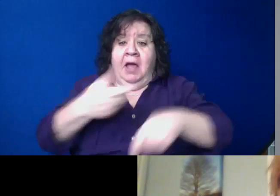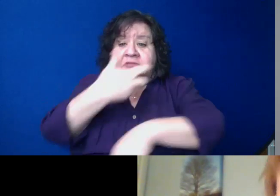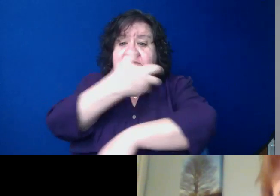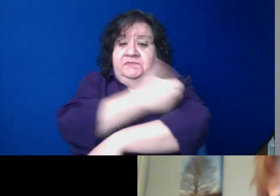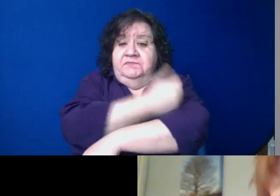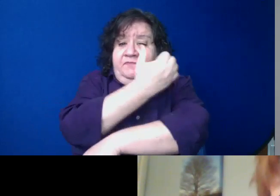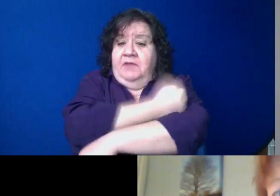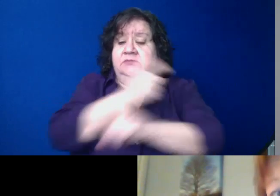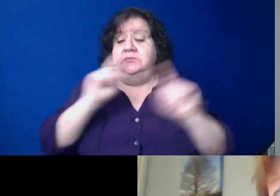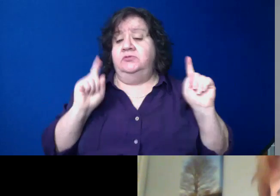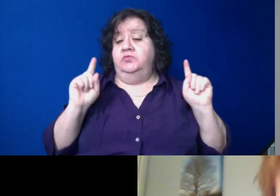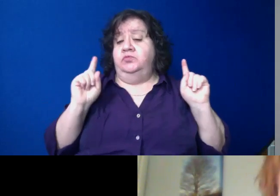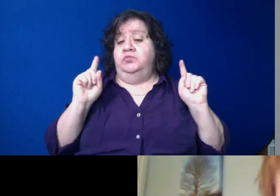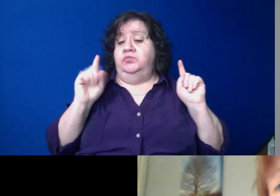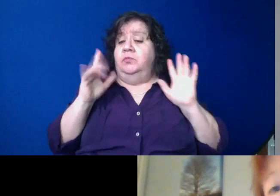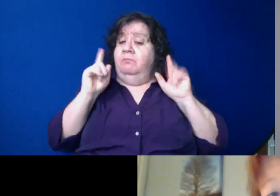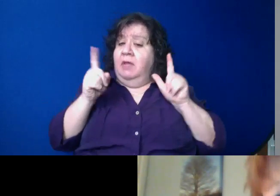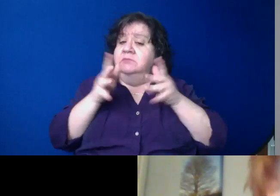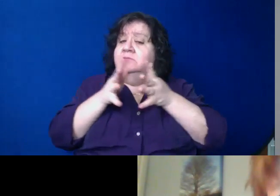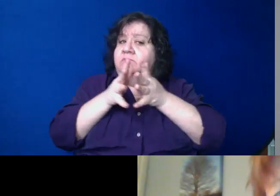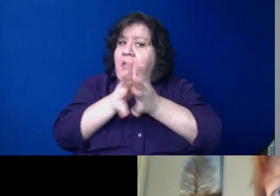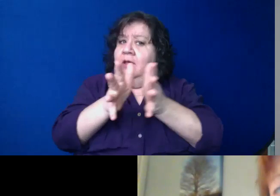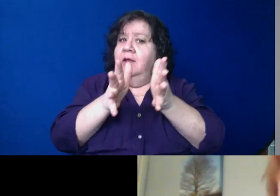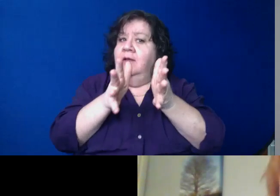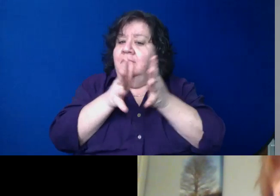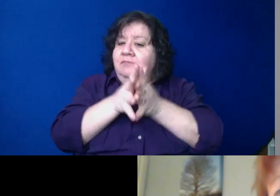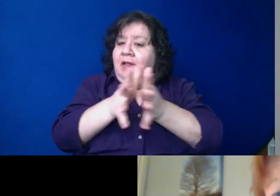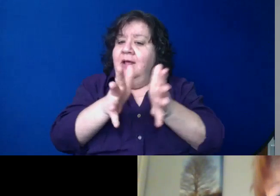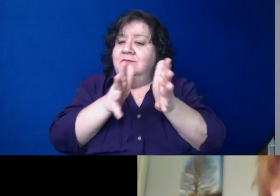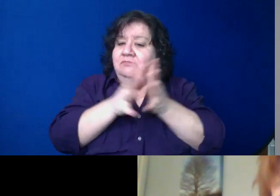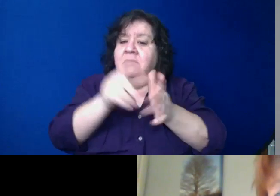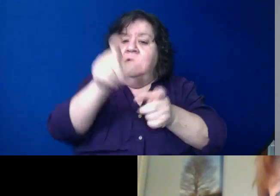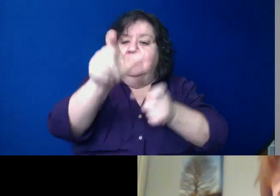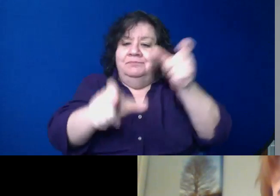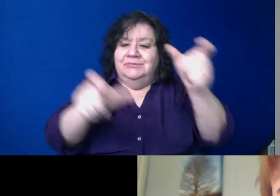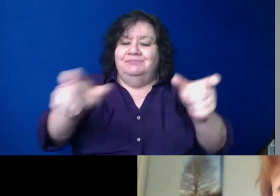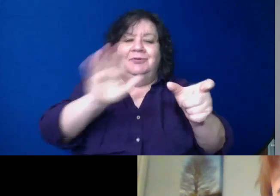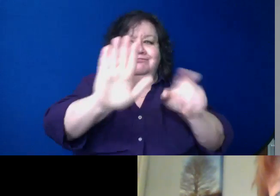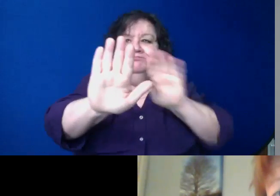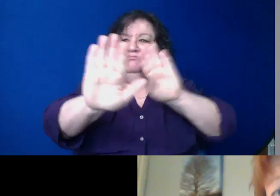order to be able to return to work to return to school to return to normal social activities that